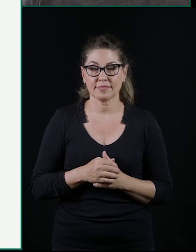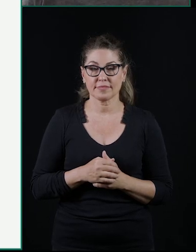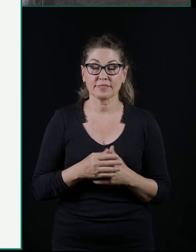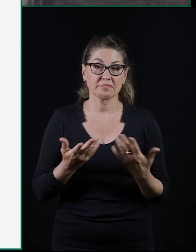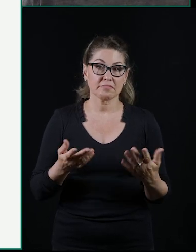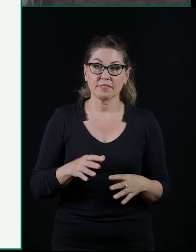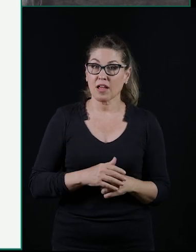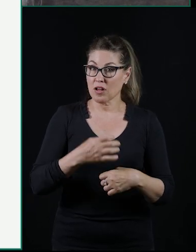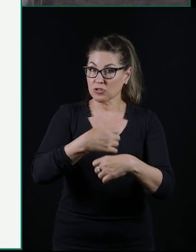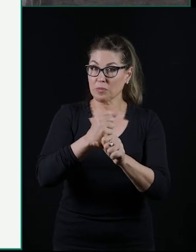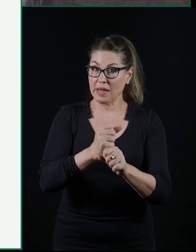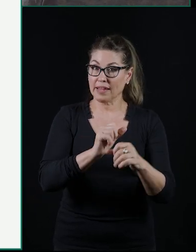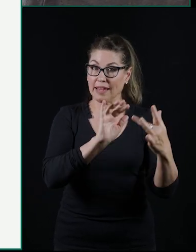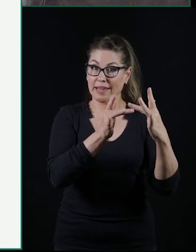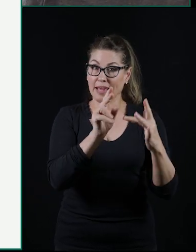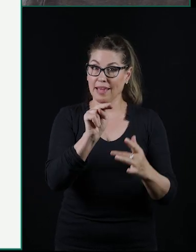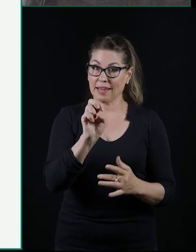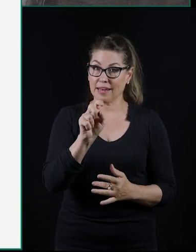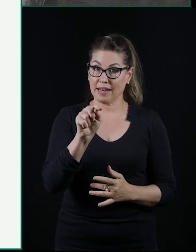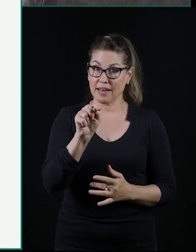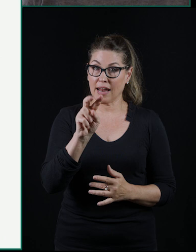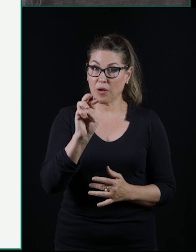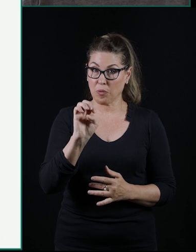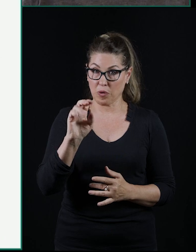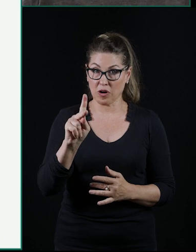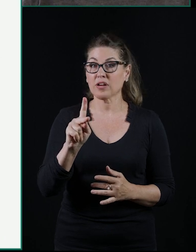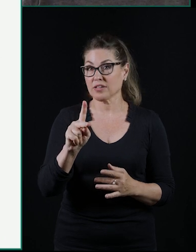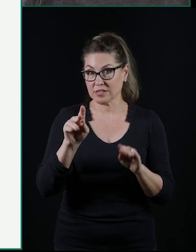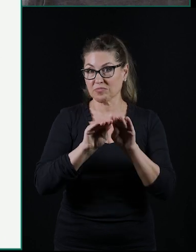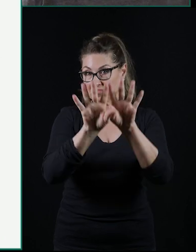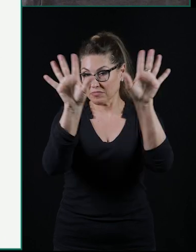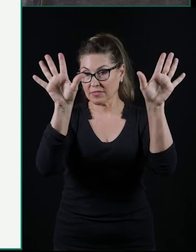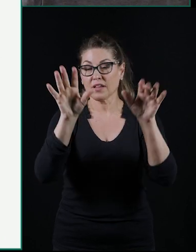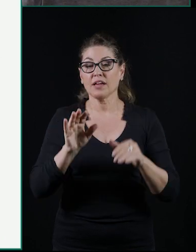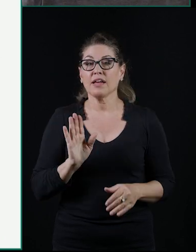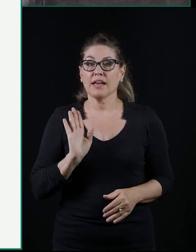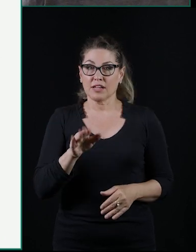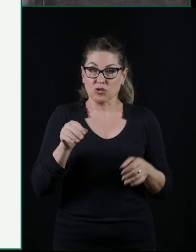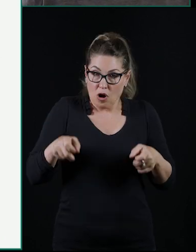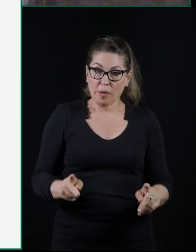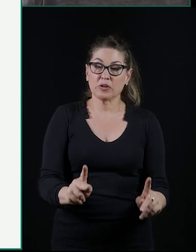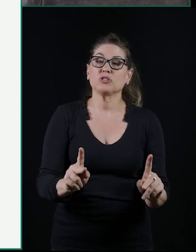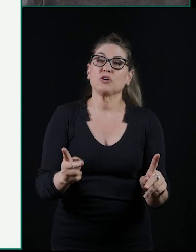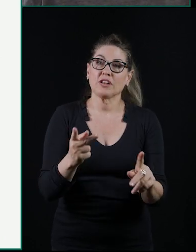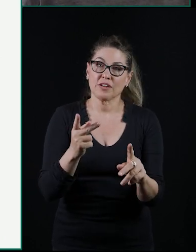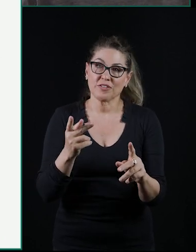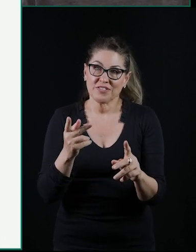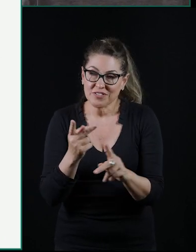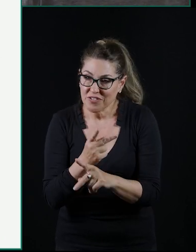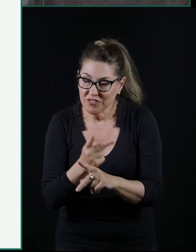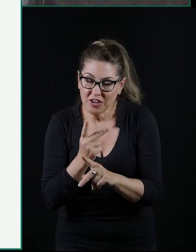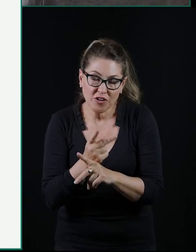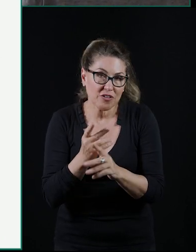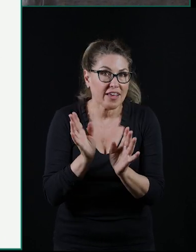So creating a network is pretty straightforward. It is your opportunity to configure some of the most important security